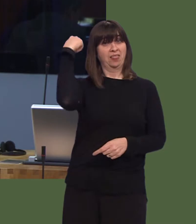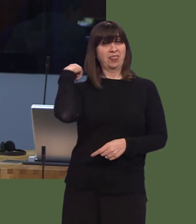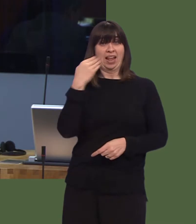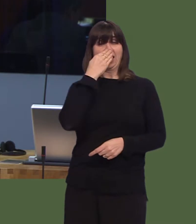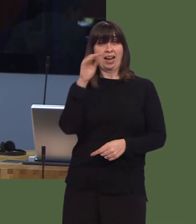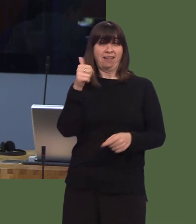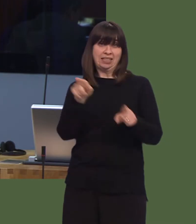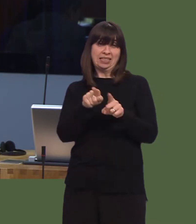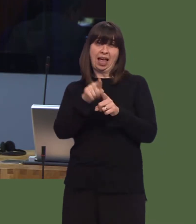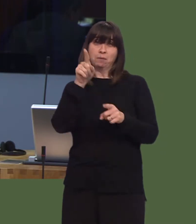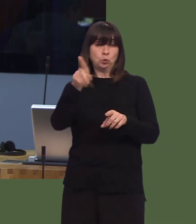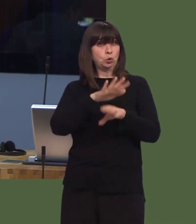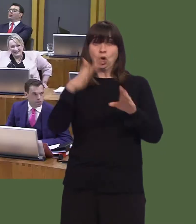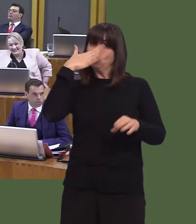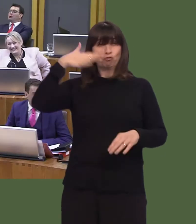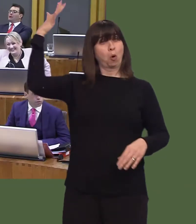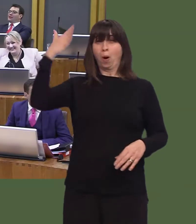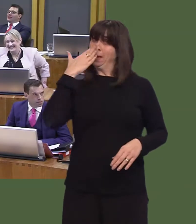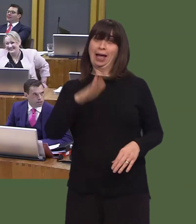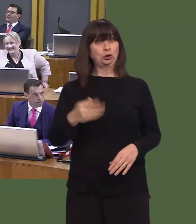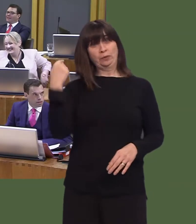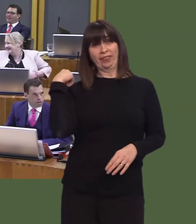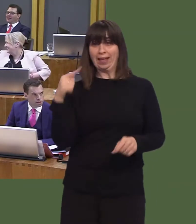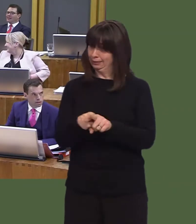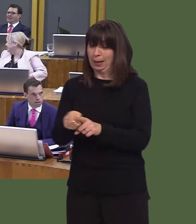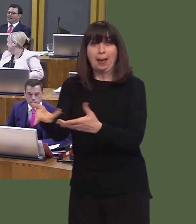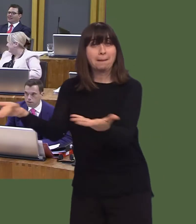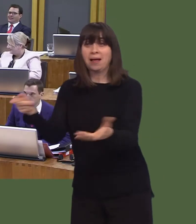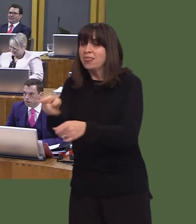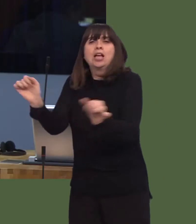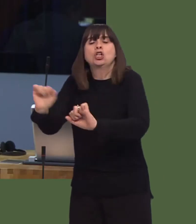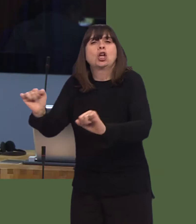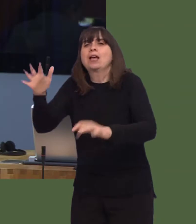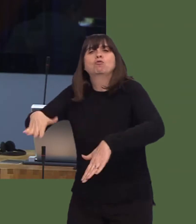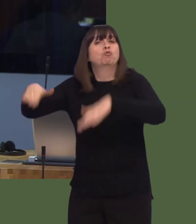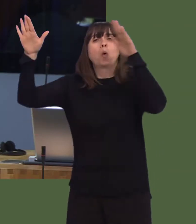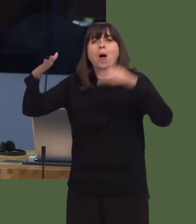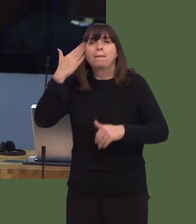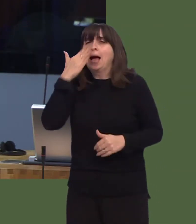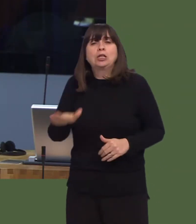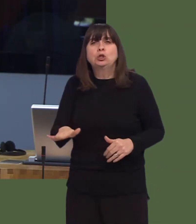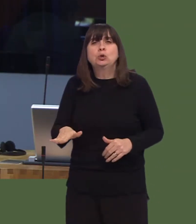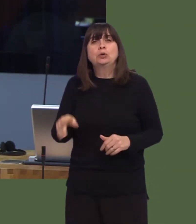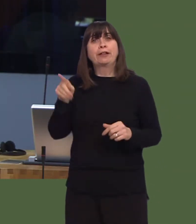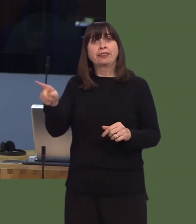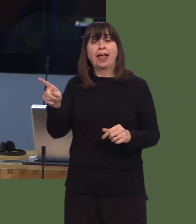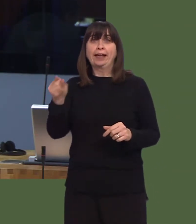But children of seven to 11, of course, are not yet mature, and their opinions reflect